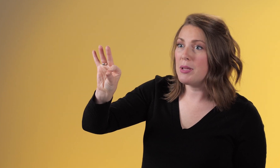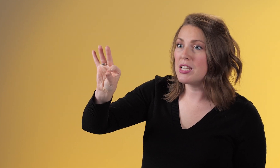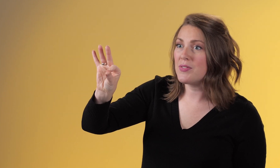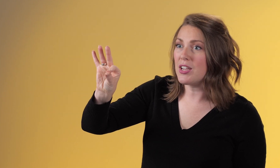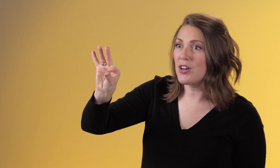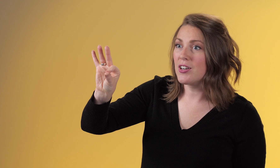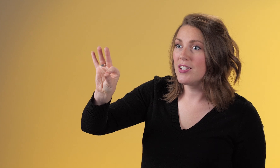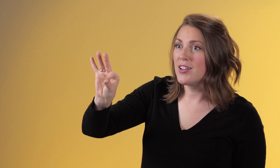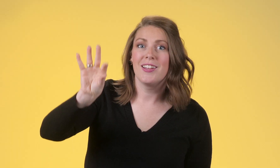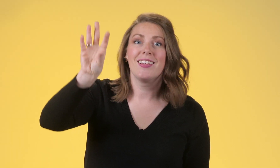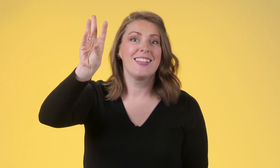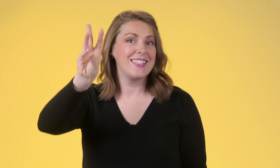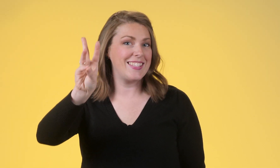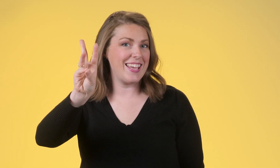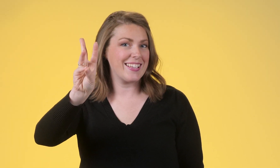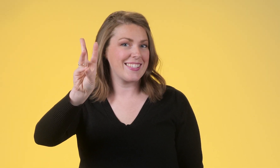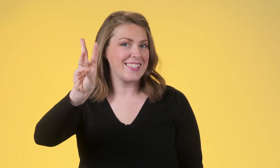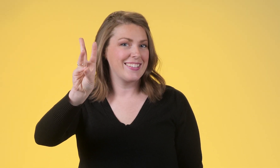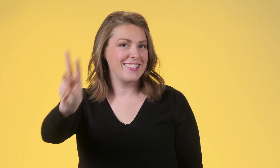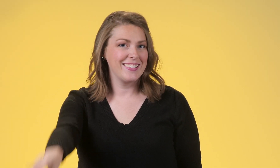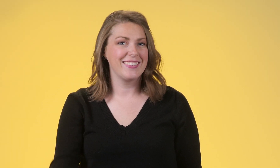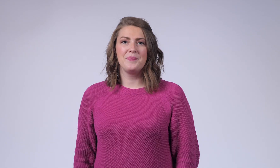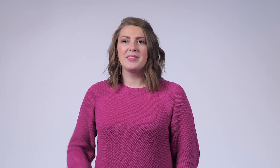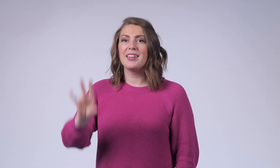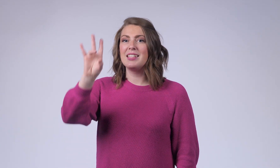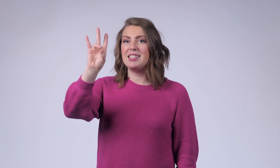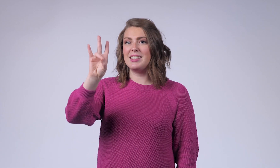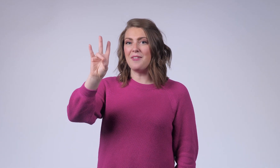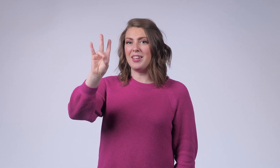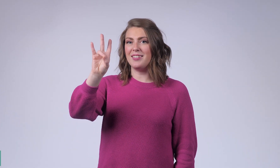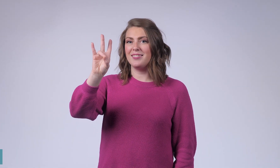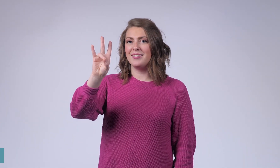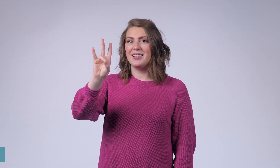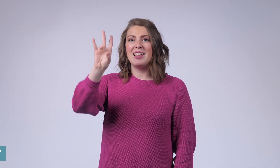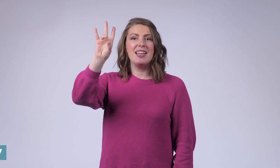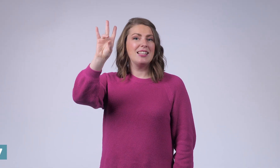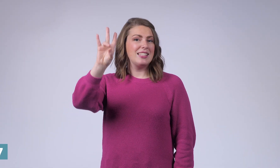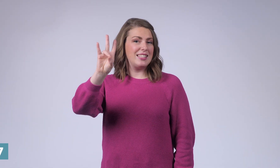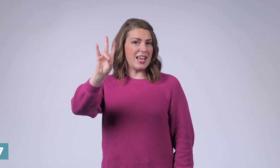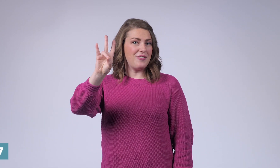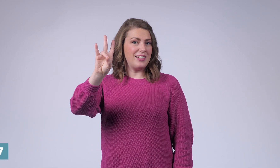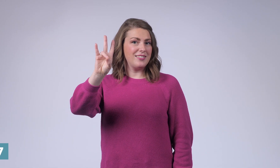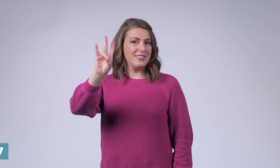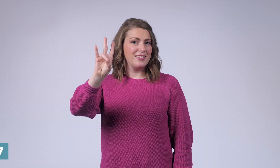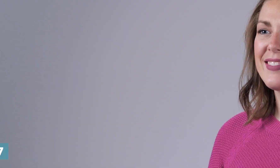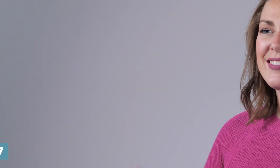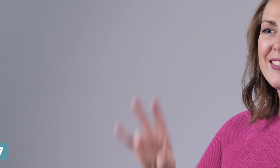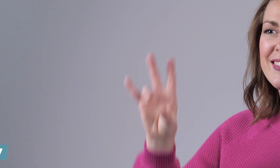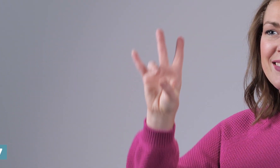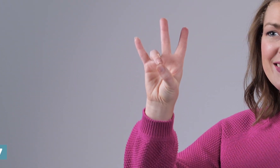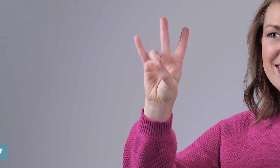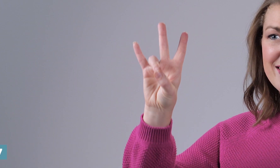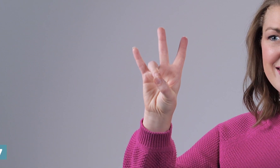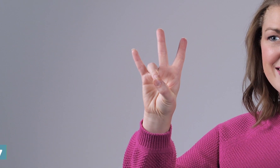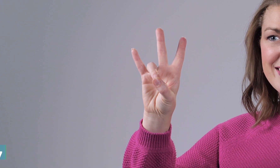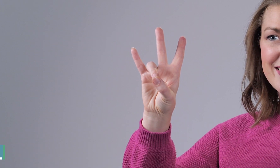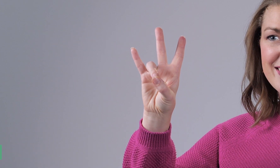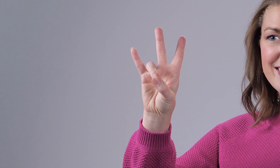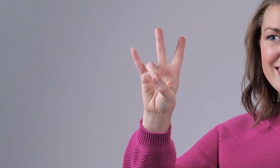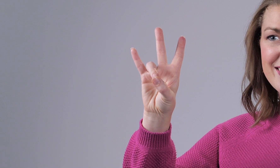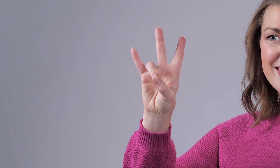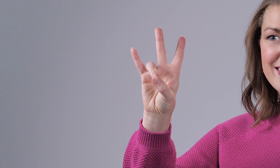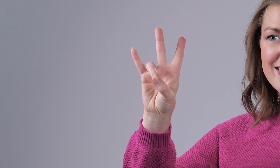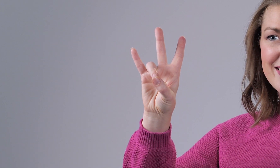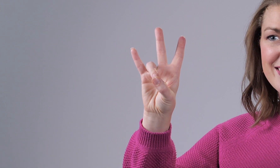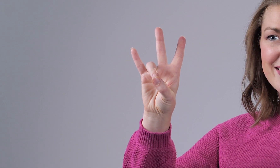biggest finger 'six.' 'Seven, seven,' your ring finger and your thumb are touching each other